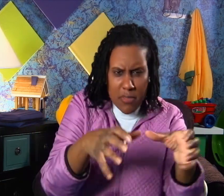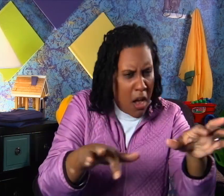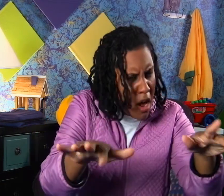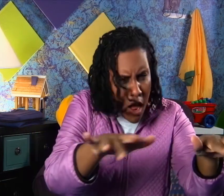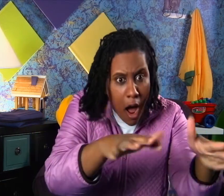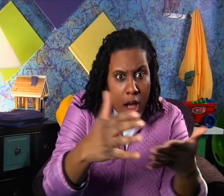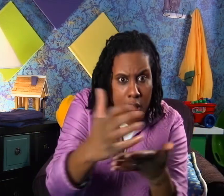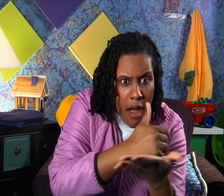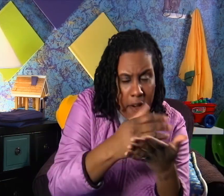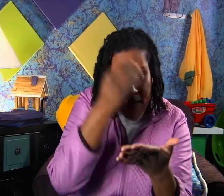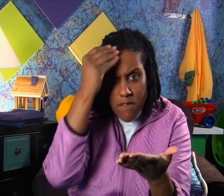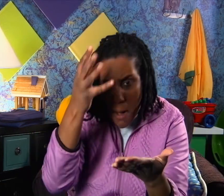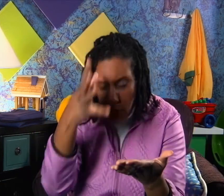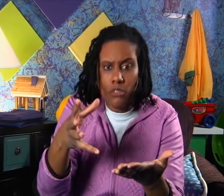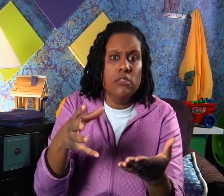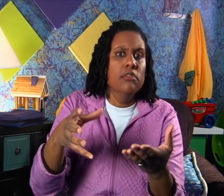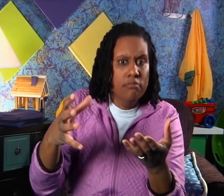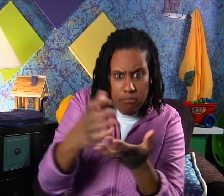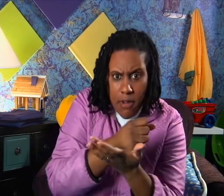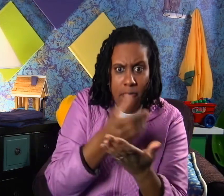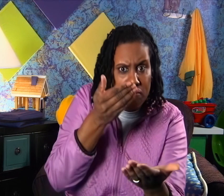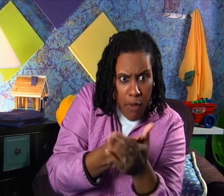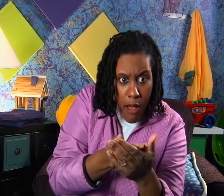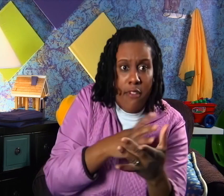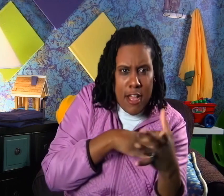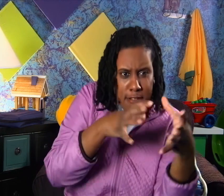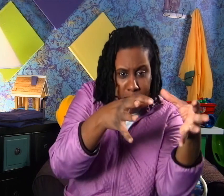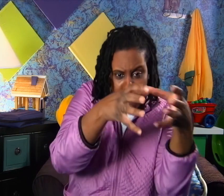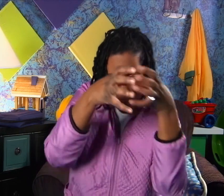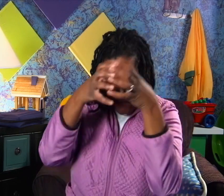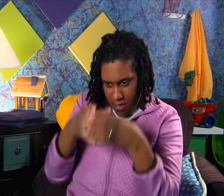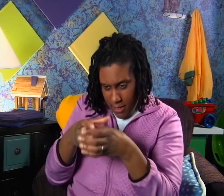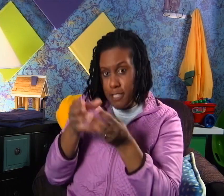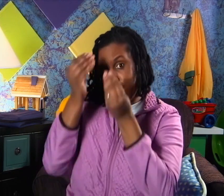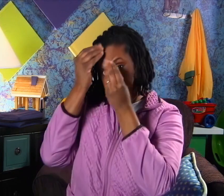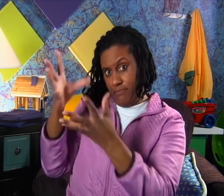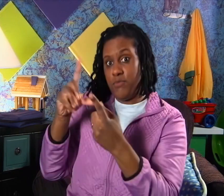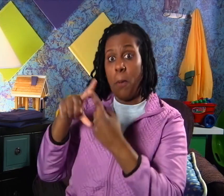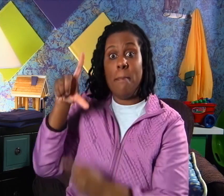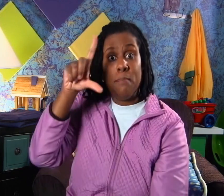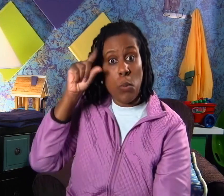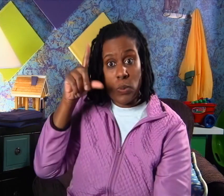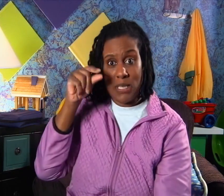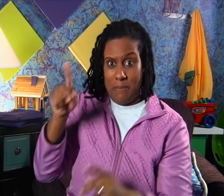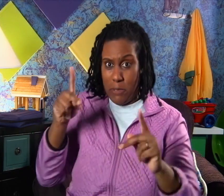GATHERING INFORMATION AND EVIDENCE OF WHAT THEY FOUND TO GIVE BACK TO MOSES AND THE PEOPLE.